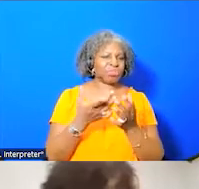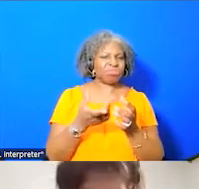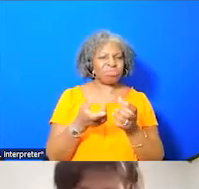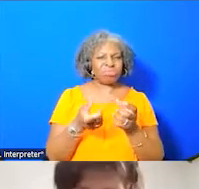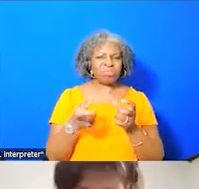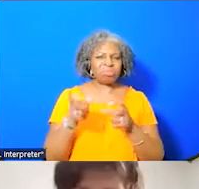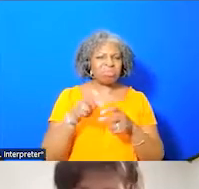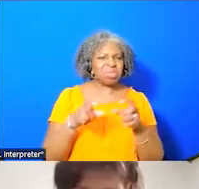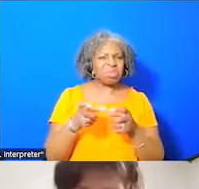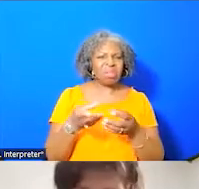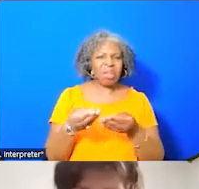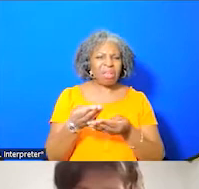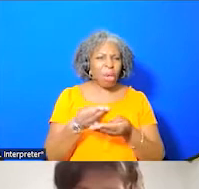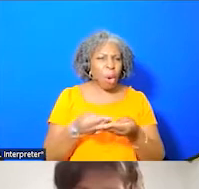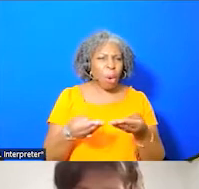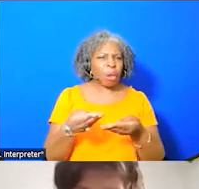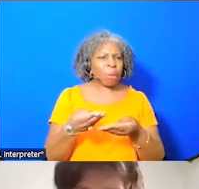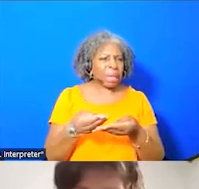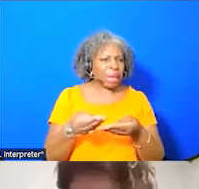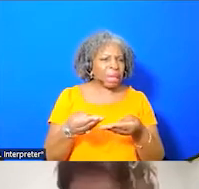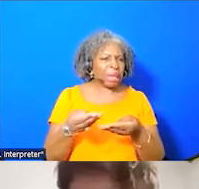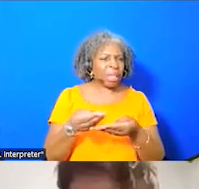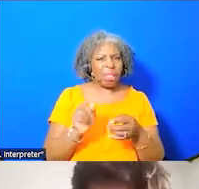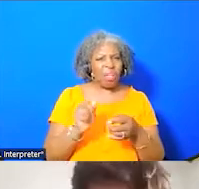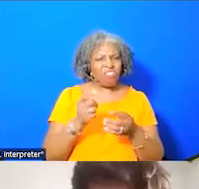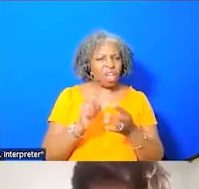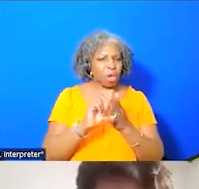essentially, this was the first project we did together, which is called ‘Farm Shop’,